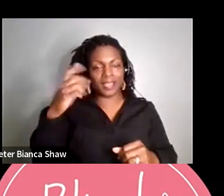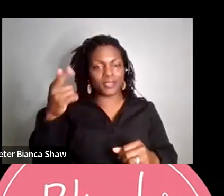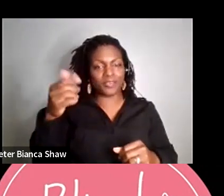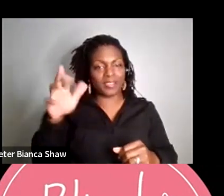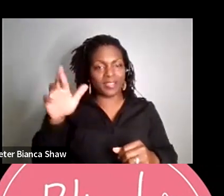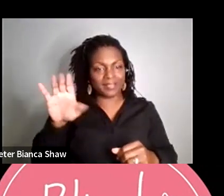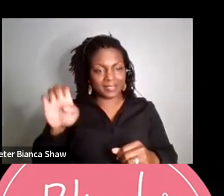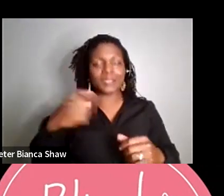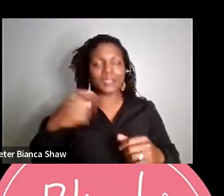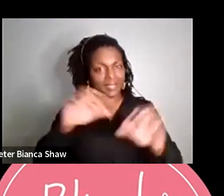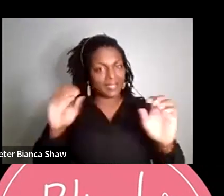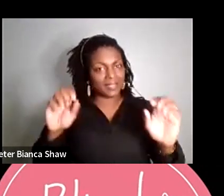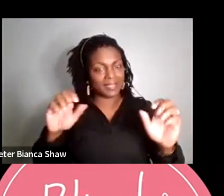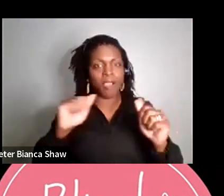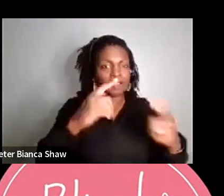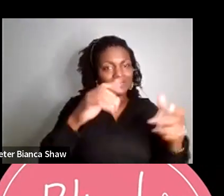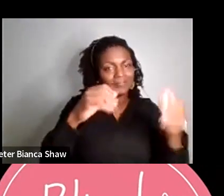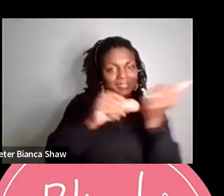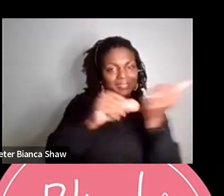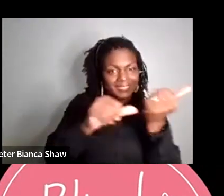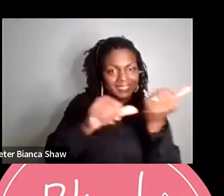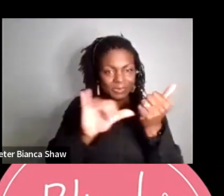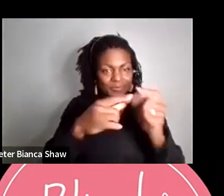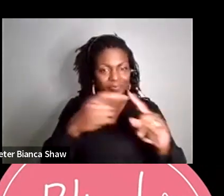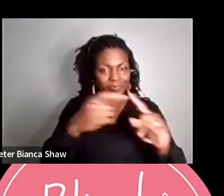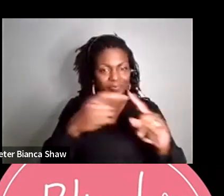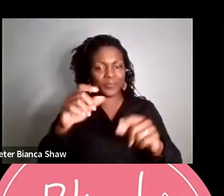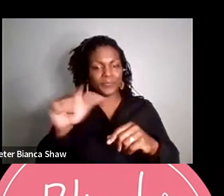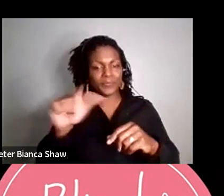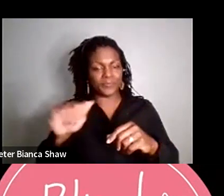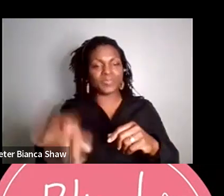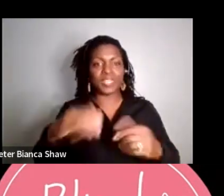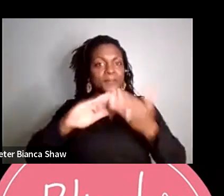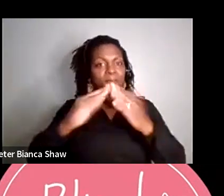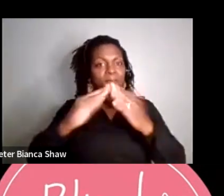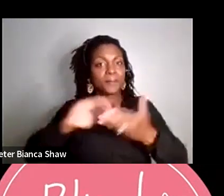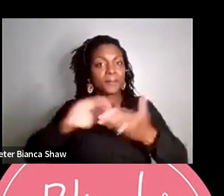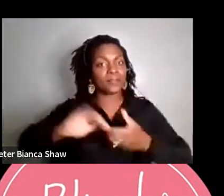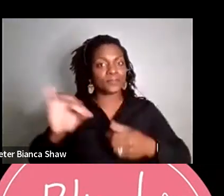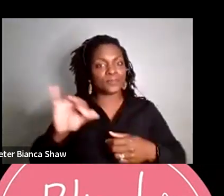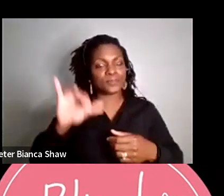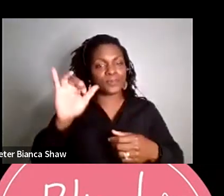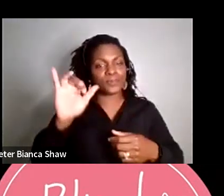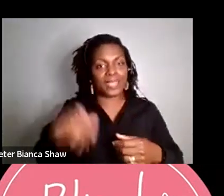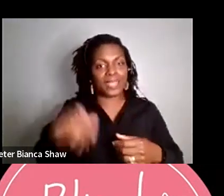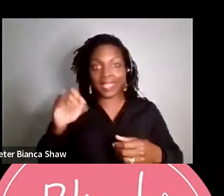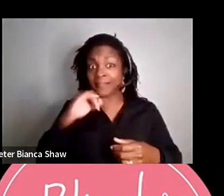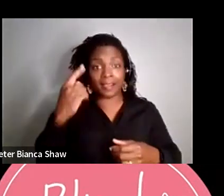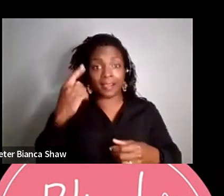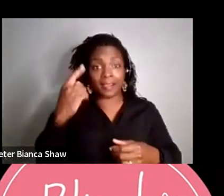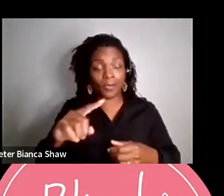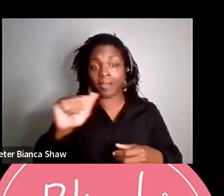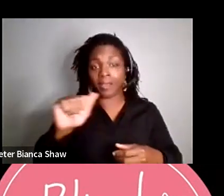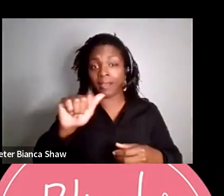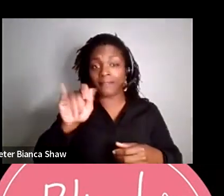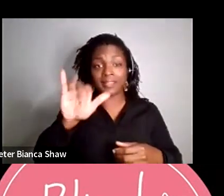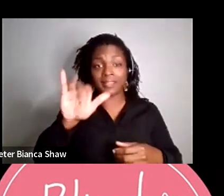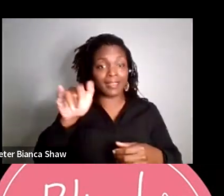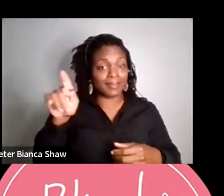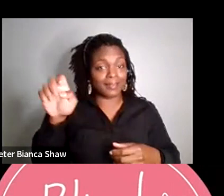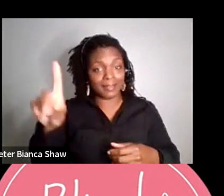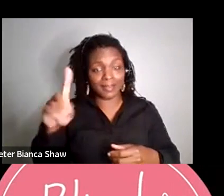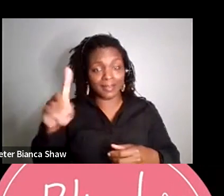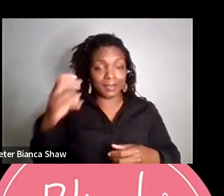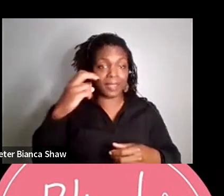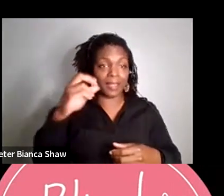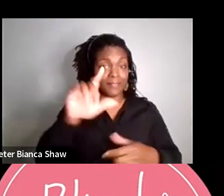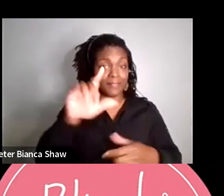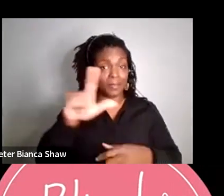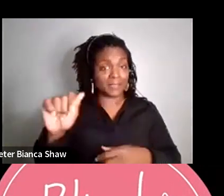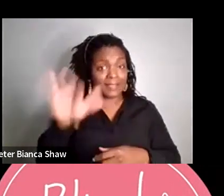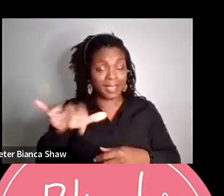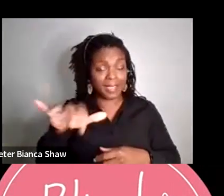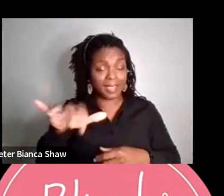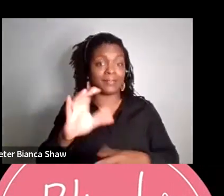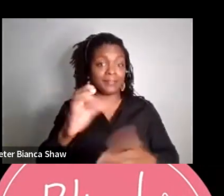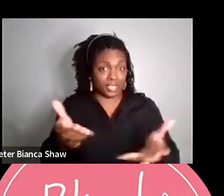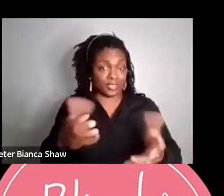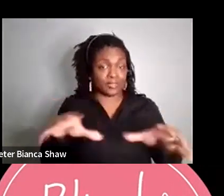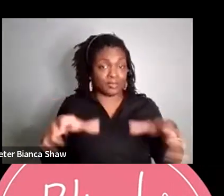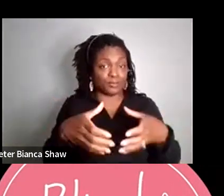I do want to give a really big shout out to our community partners if it wasn't for our affiliated blind of Louisiana chapter members, if it wasn't for Louisiana Council for the blind